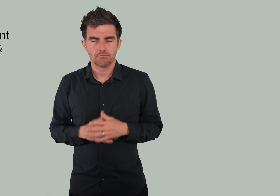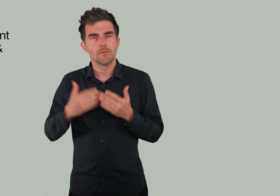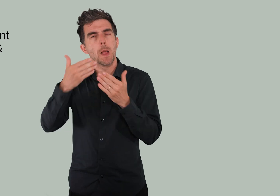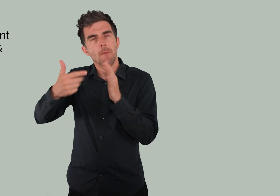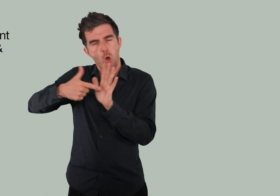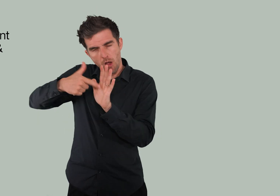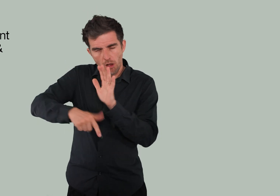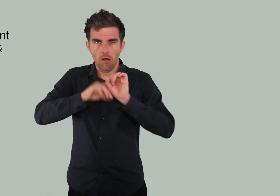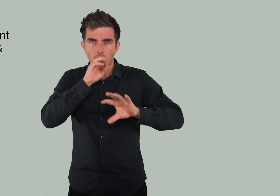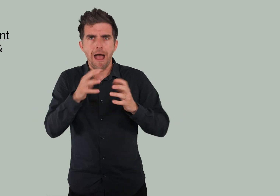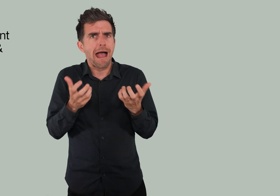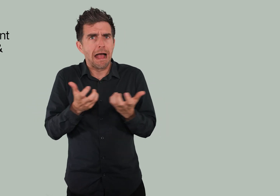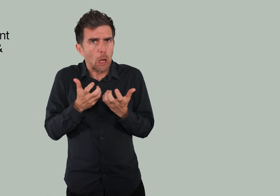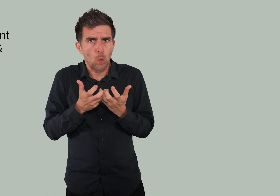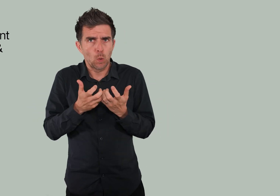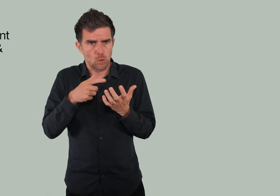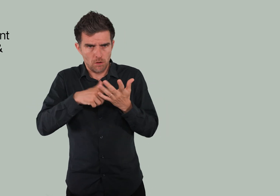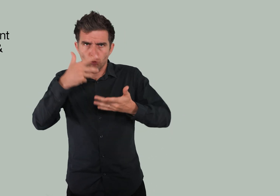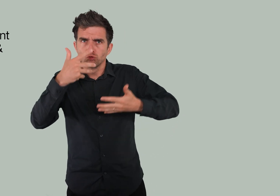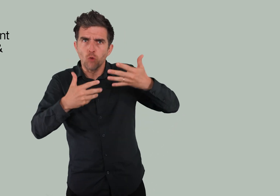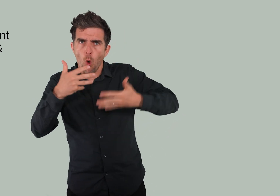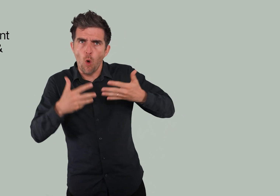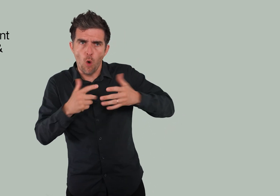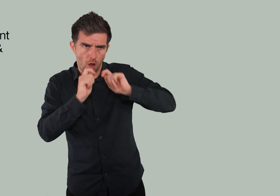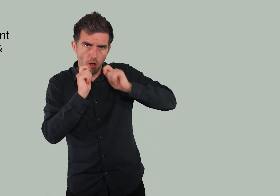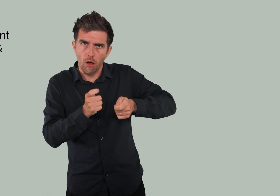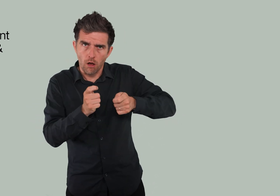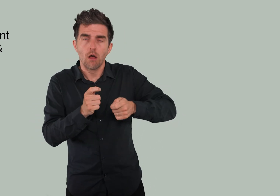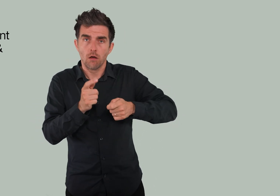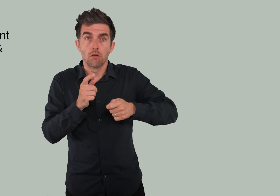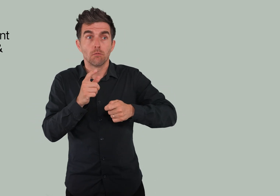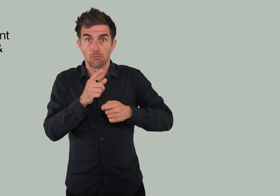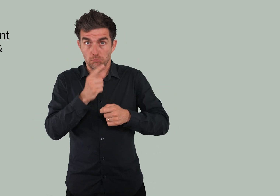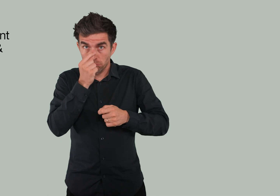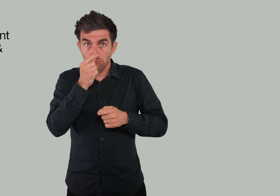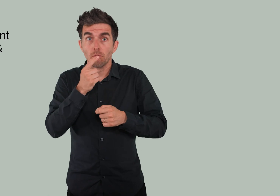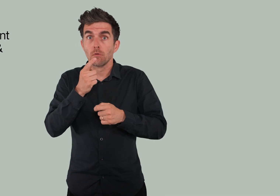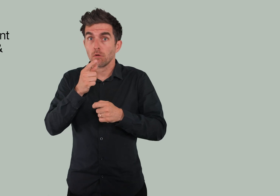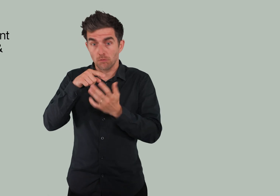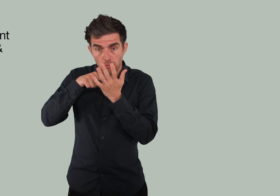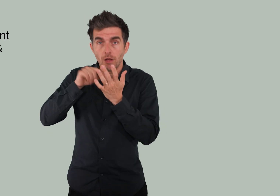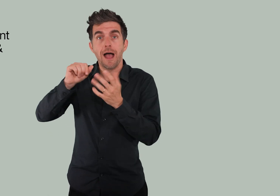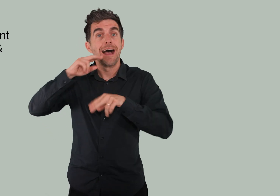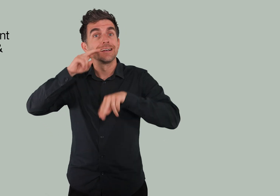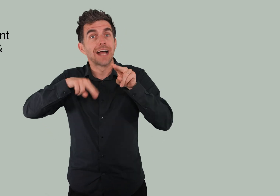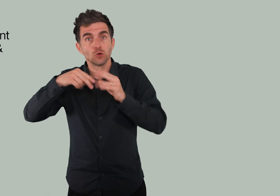More detail on how their case was scored, and access to assessor